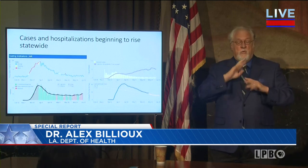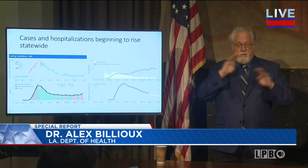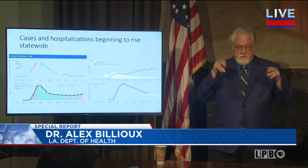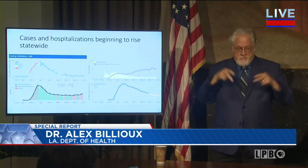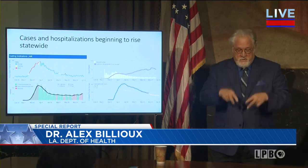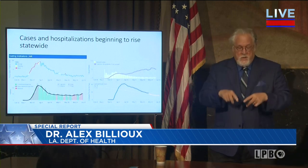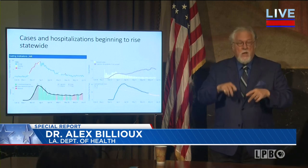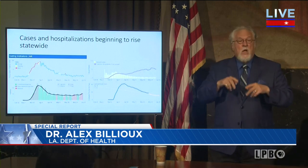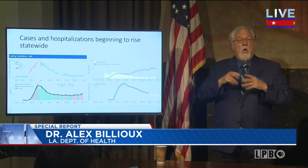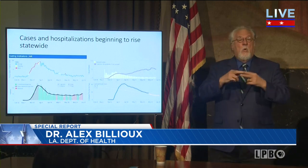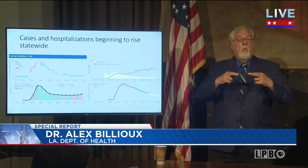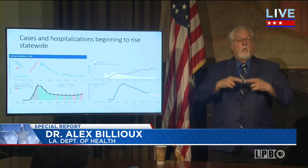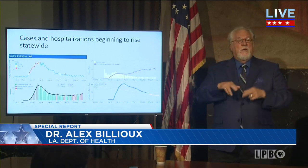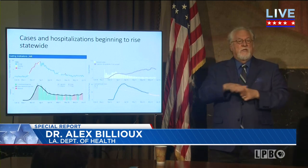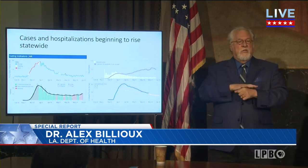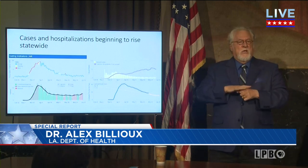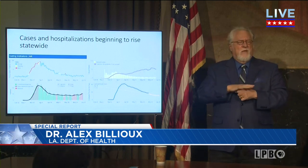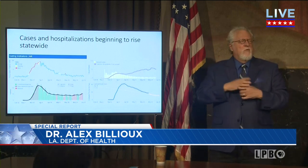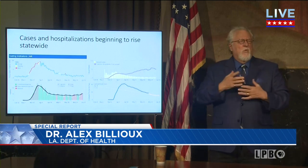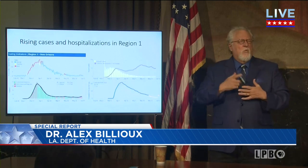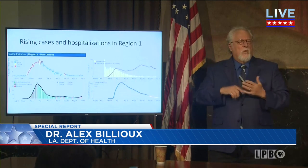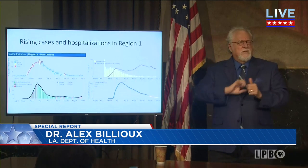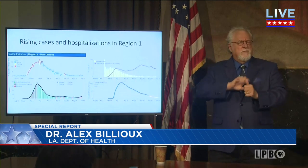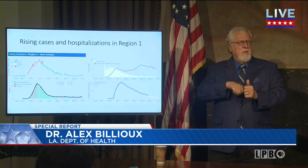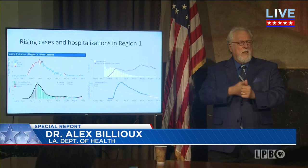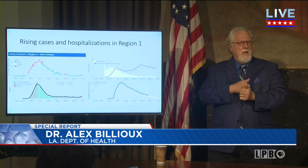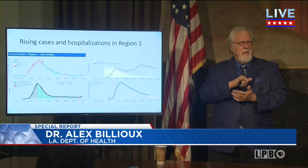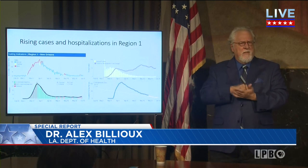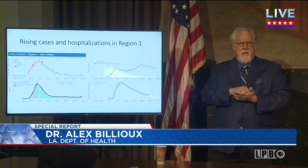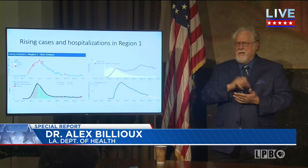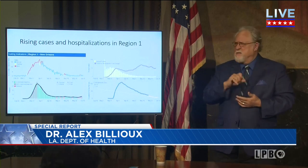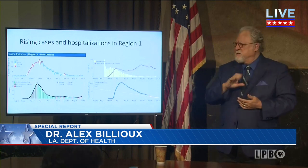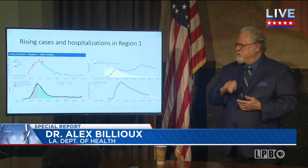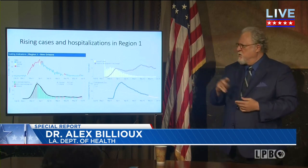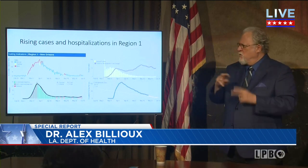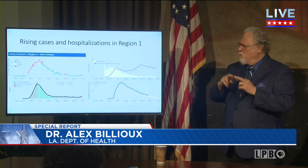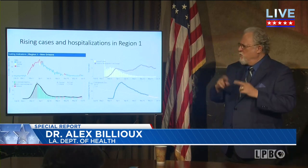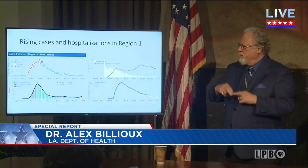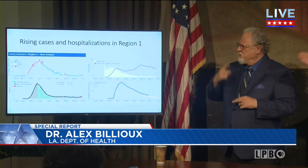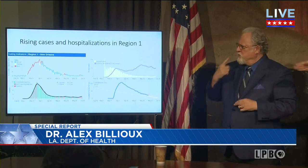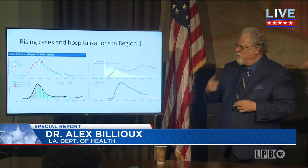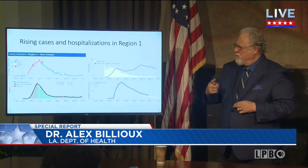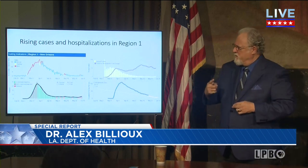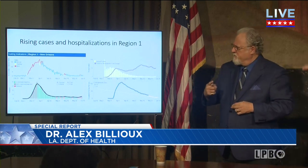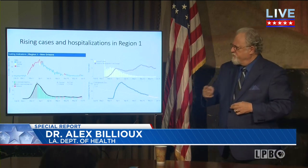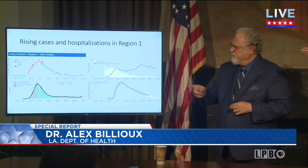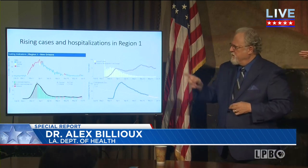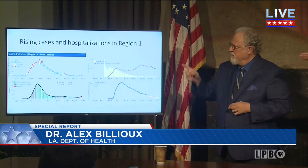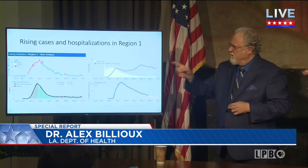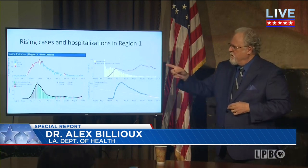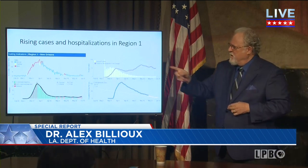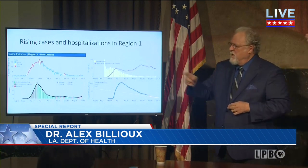UPTICK. THAT'S THE STATE LEVEL DATA. WHAT WE'VE BEEN DOING AND